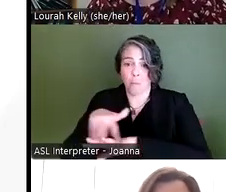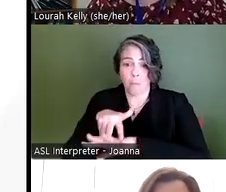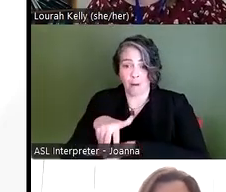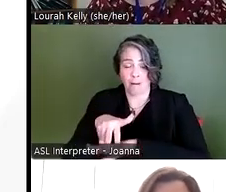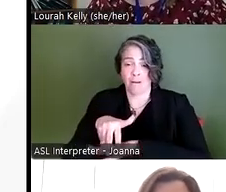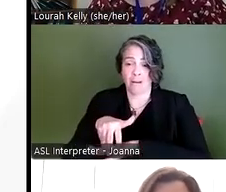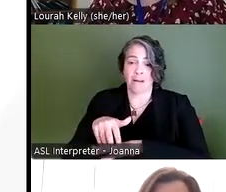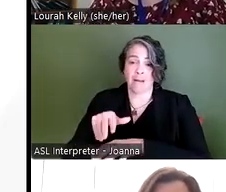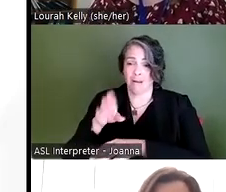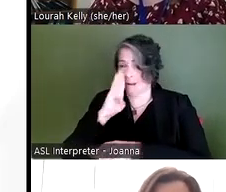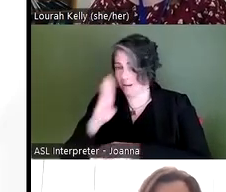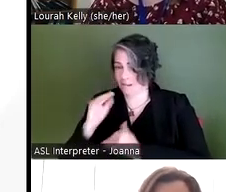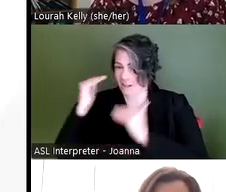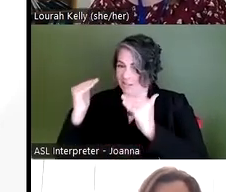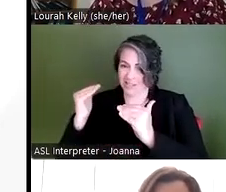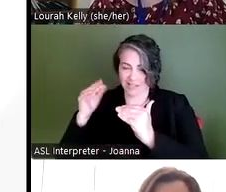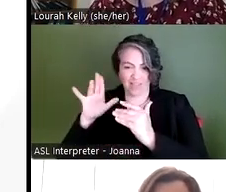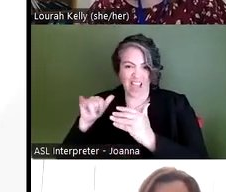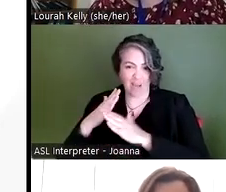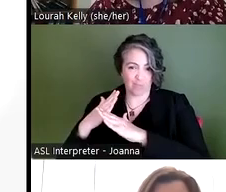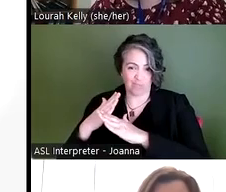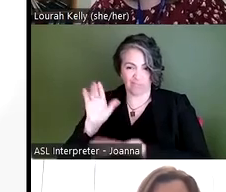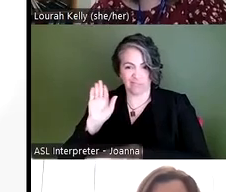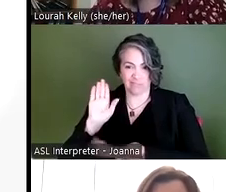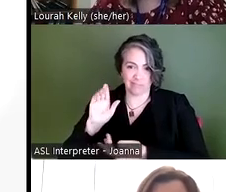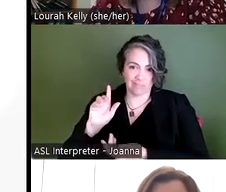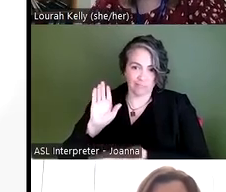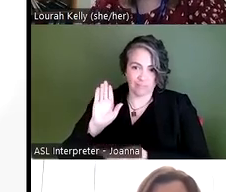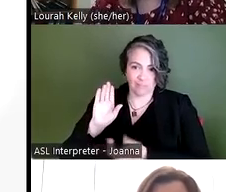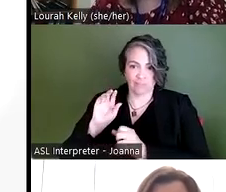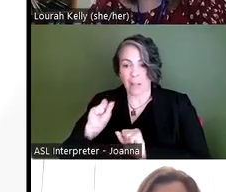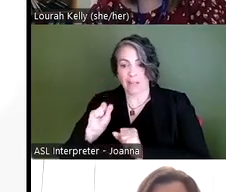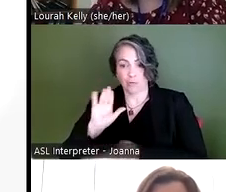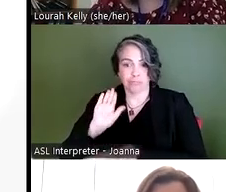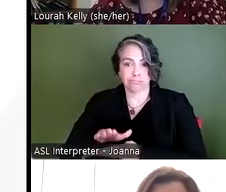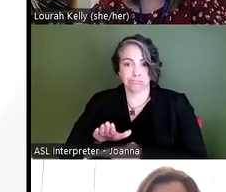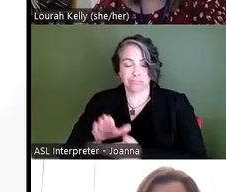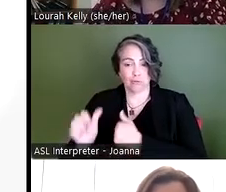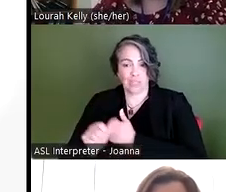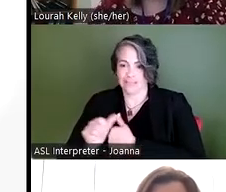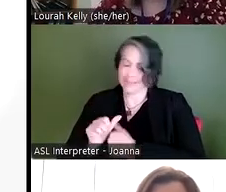So here, Native American heterosexual adults are not significantly different from white